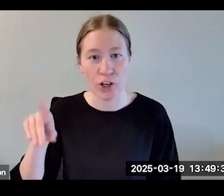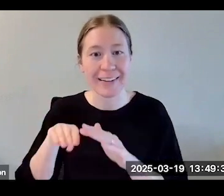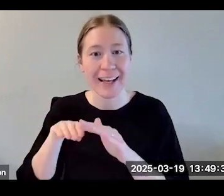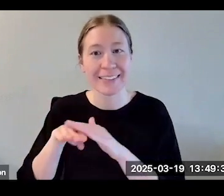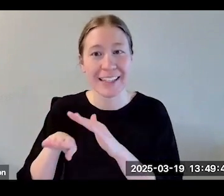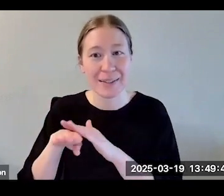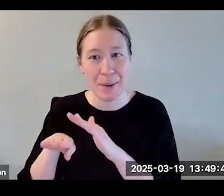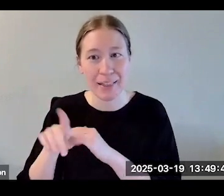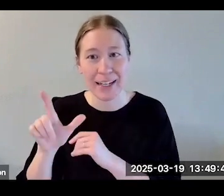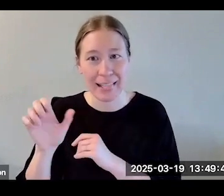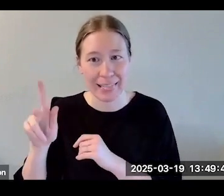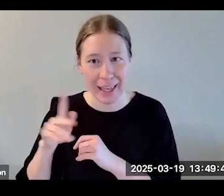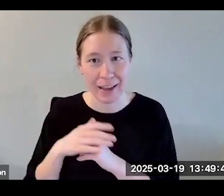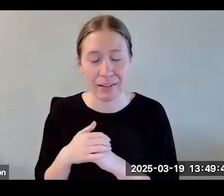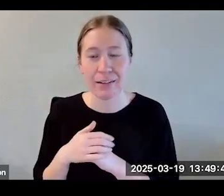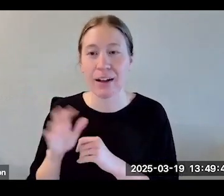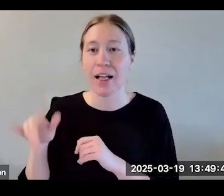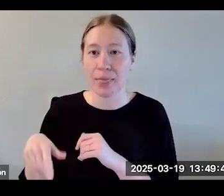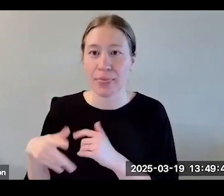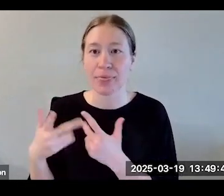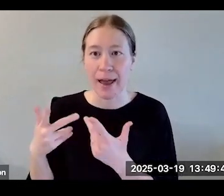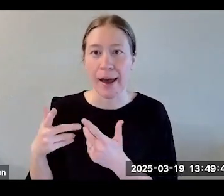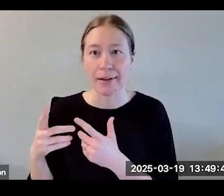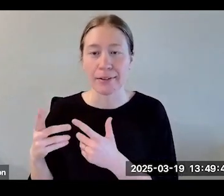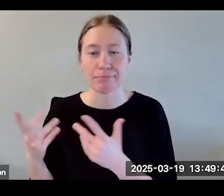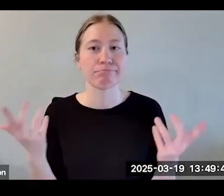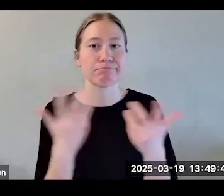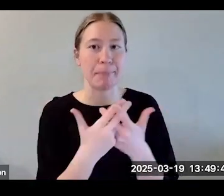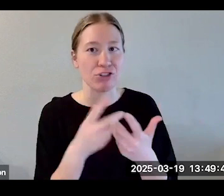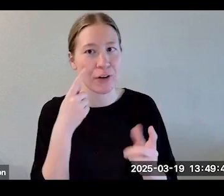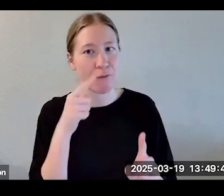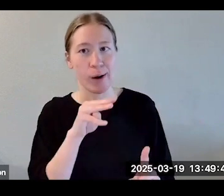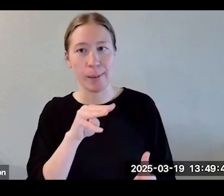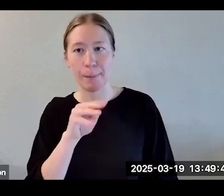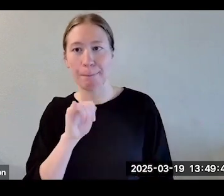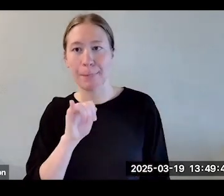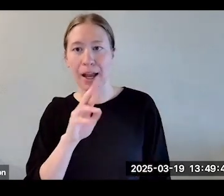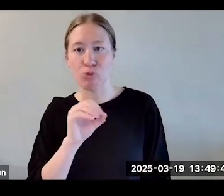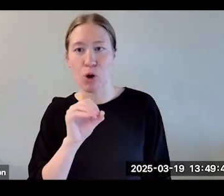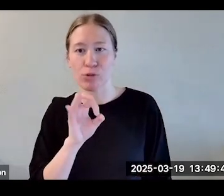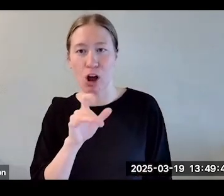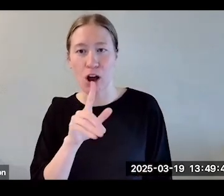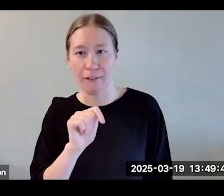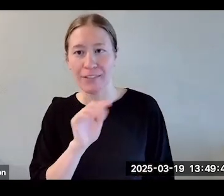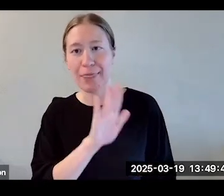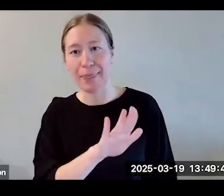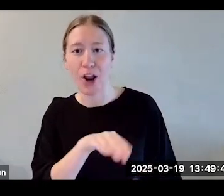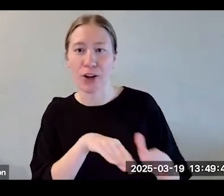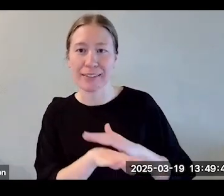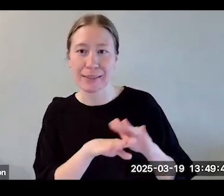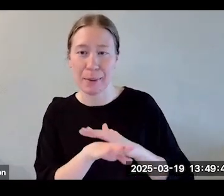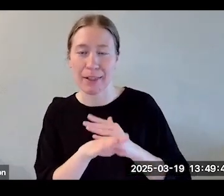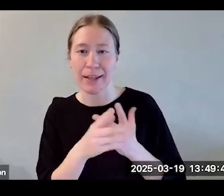This goes to Microsoft's corresponding page where they talk about Microsoft Word accessibility. And this is really cool